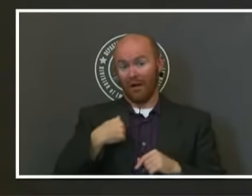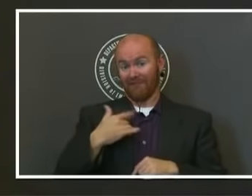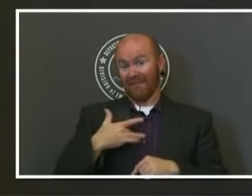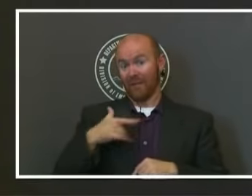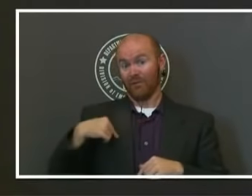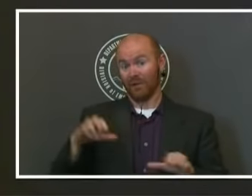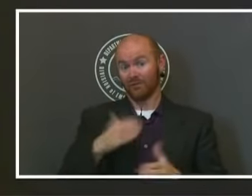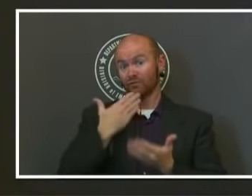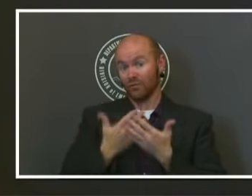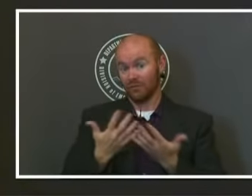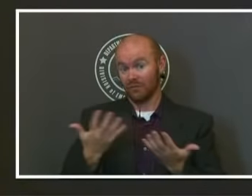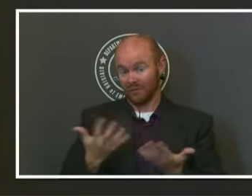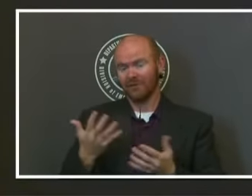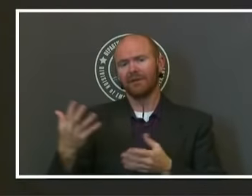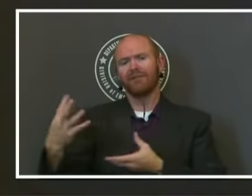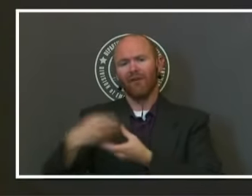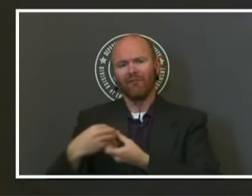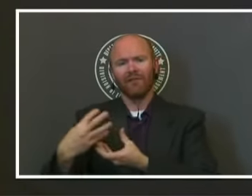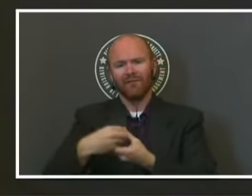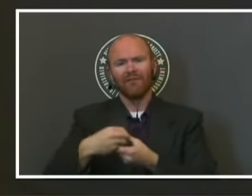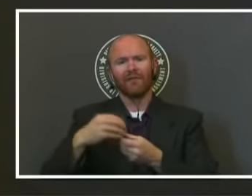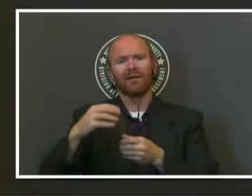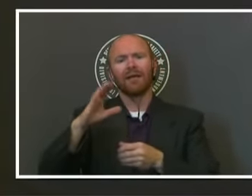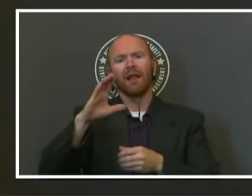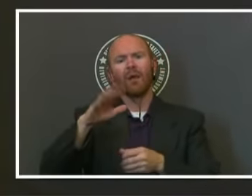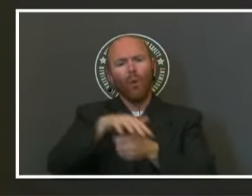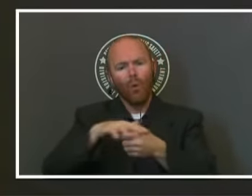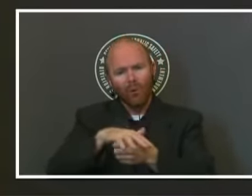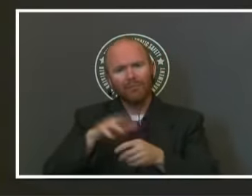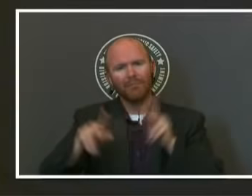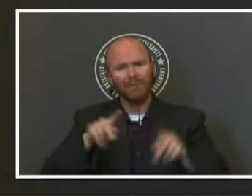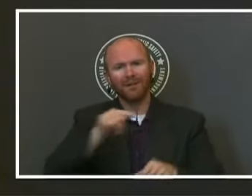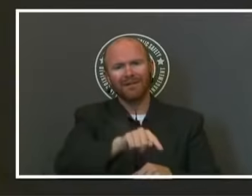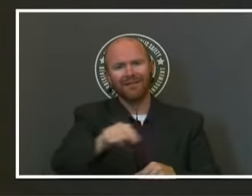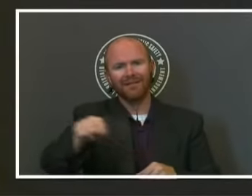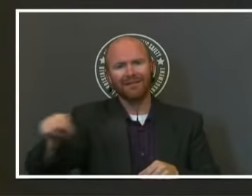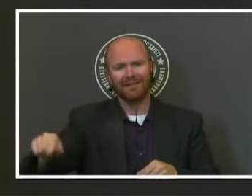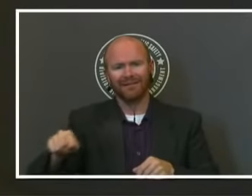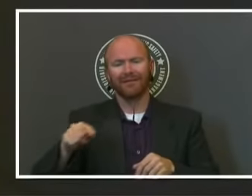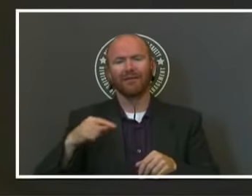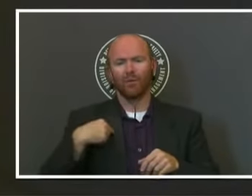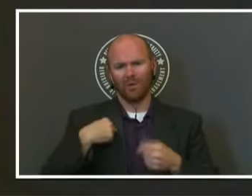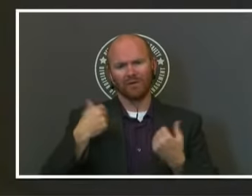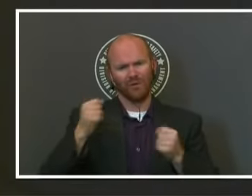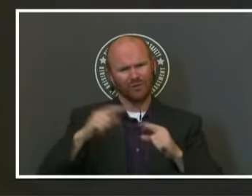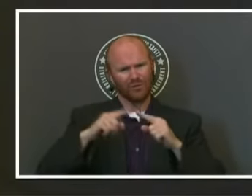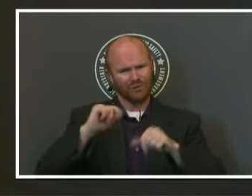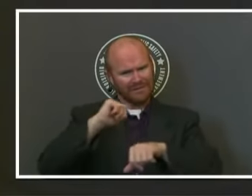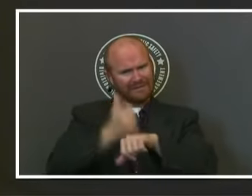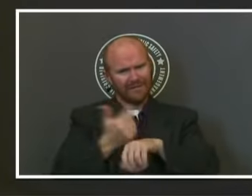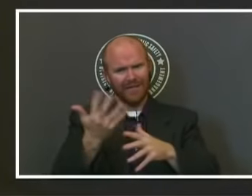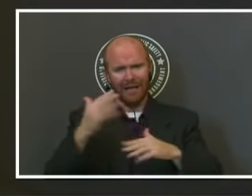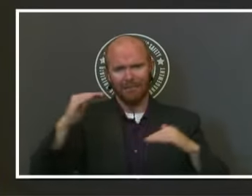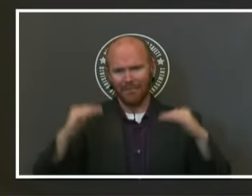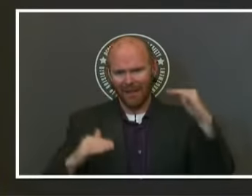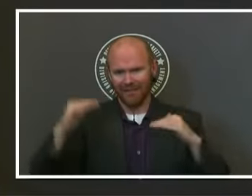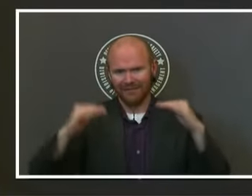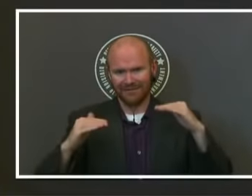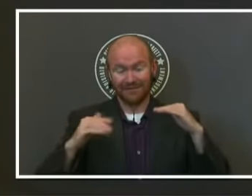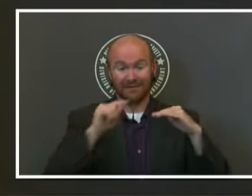at least as far as the goals in the concept is to in fact find a balanced